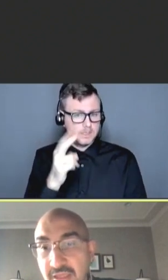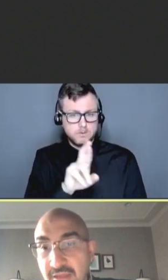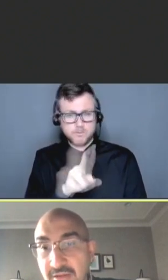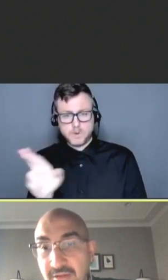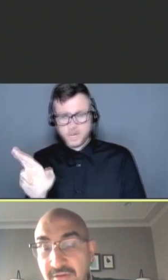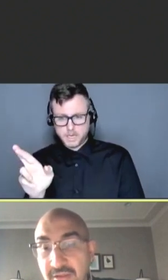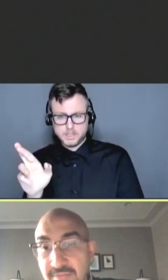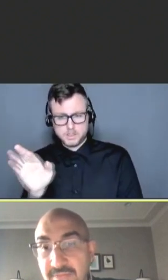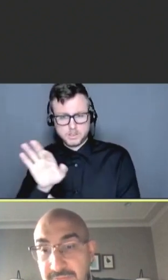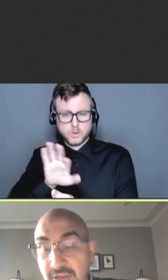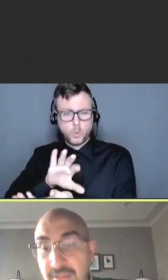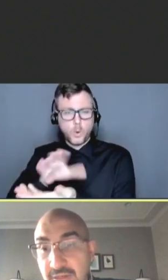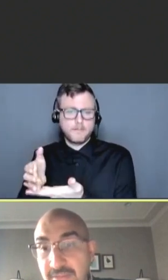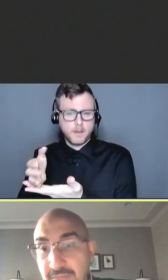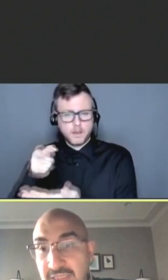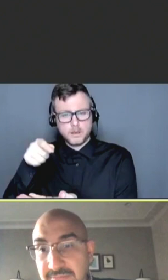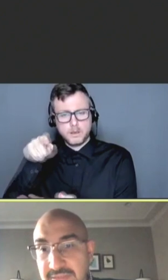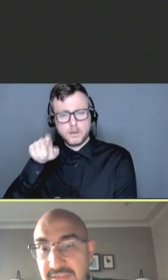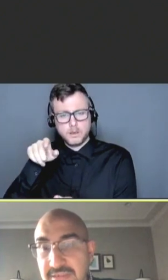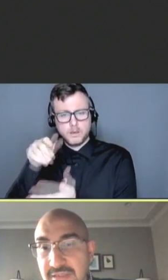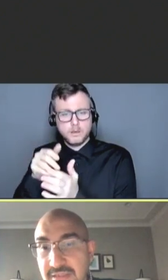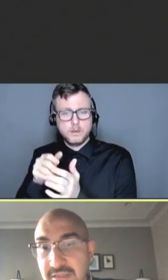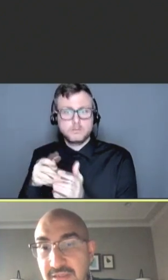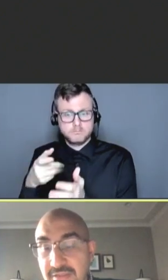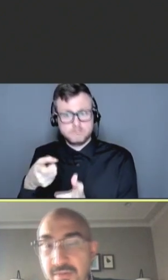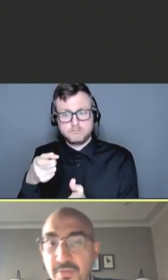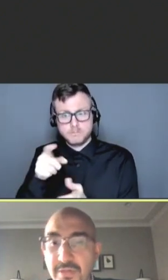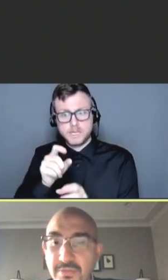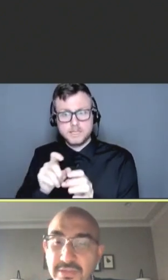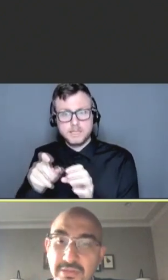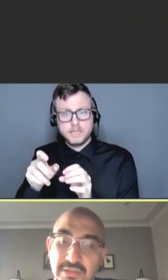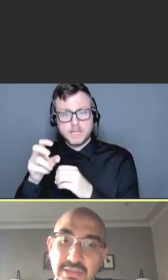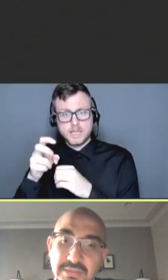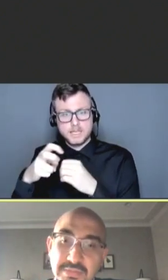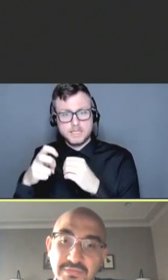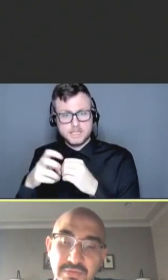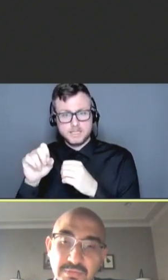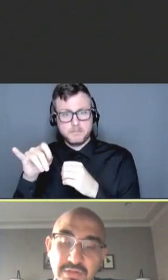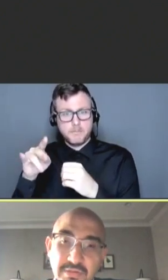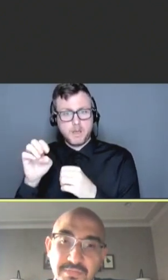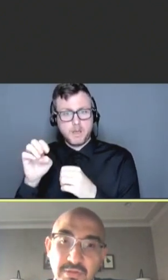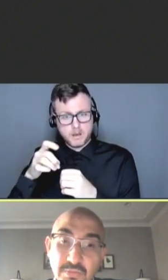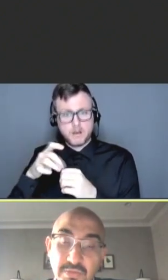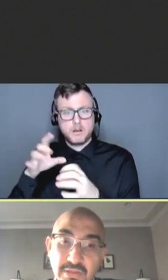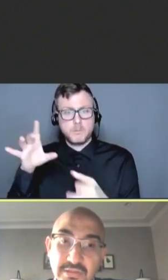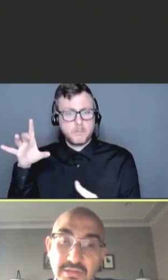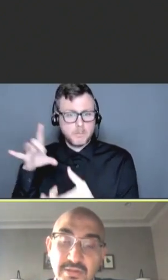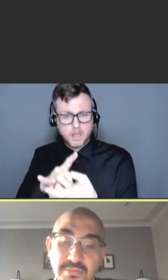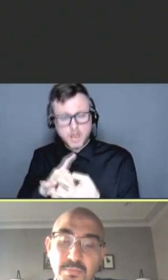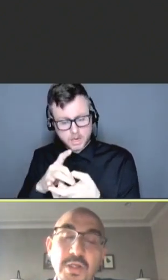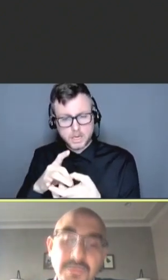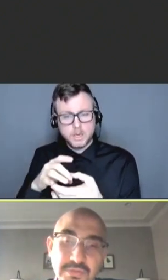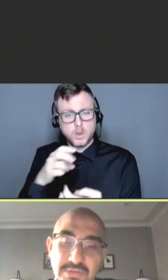spike binding plasma cells in the bone marrow that were specific to the Washington strain,